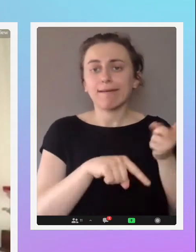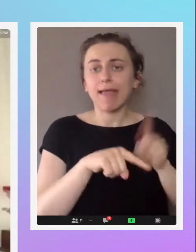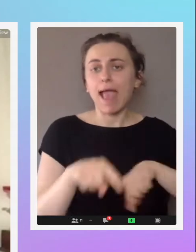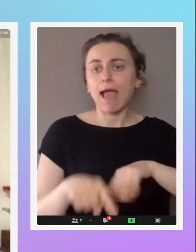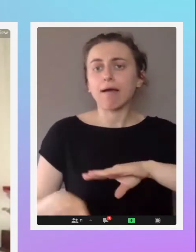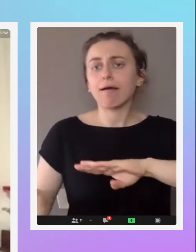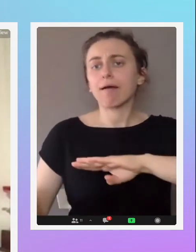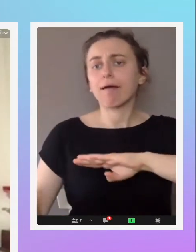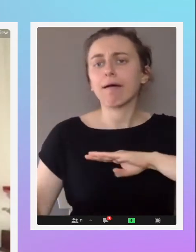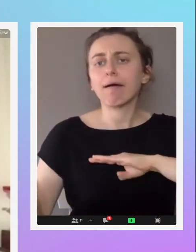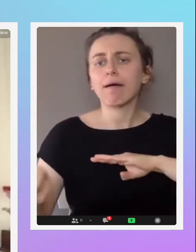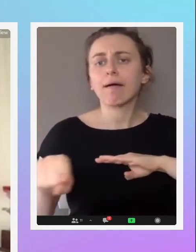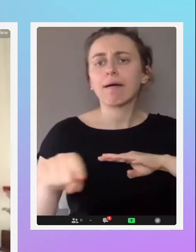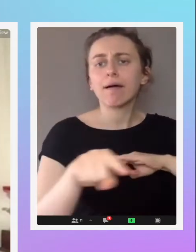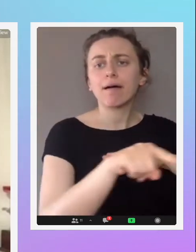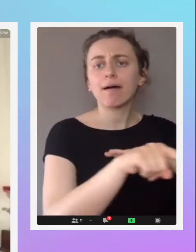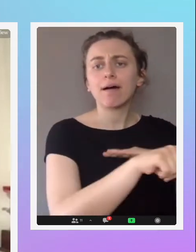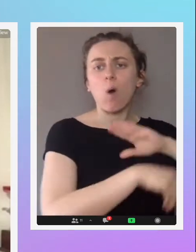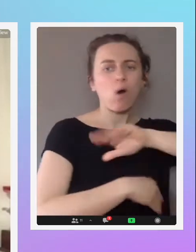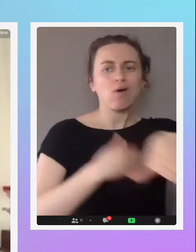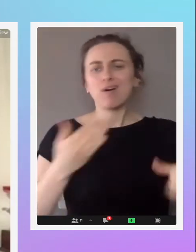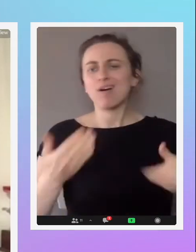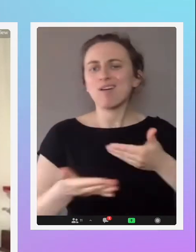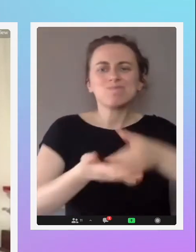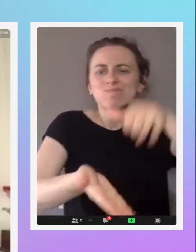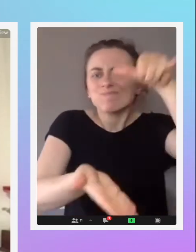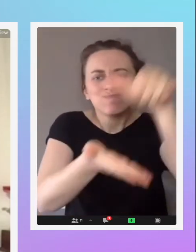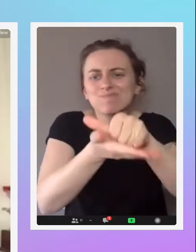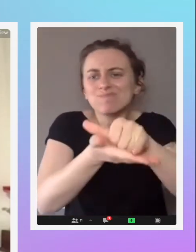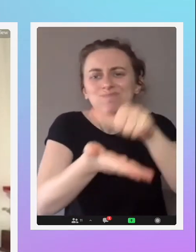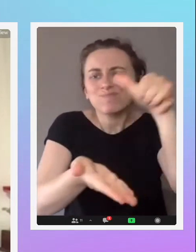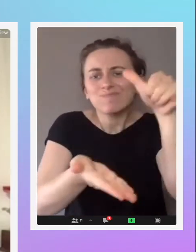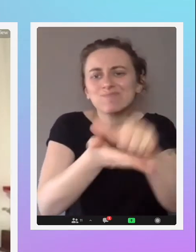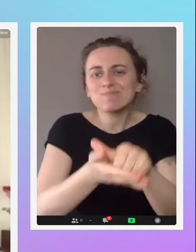and degrees of accommodation that's required.